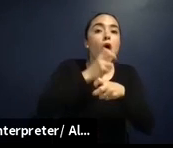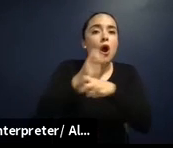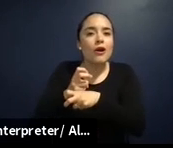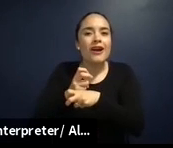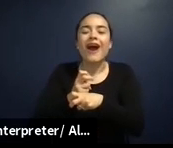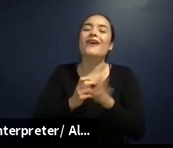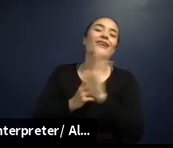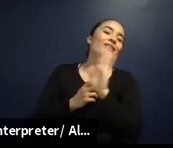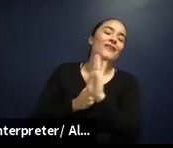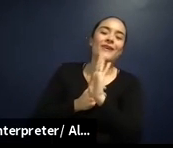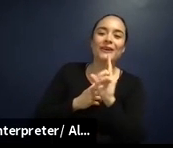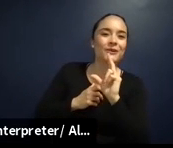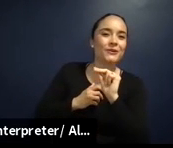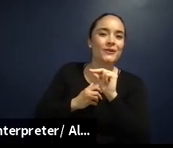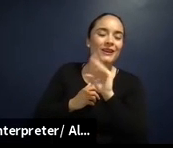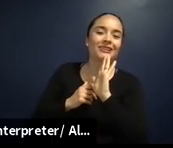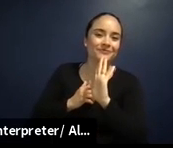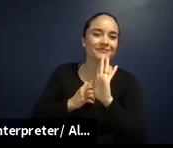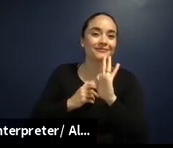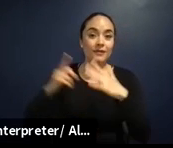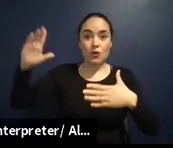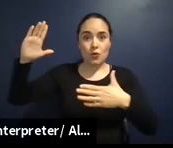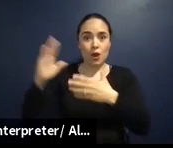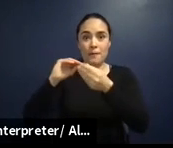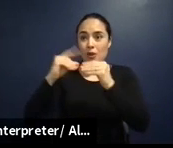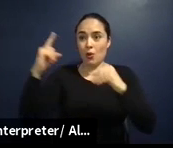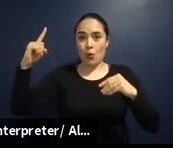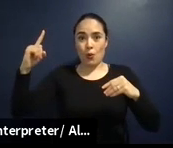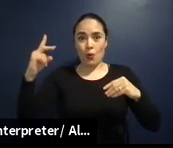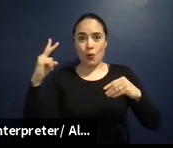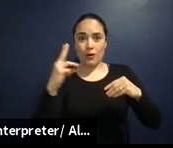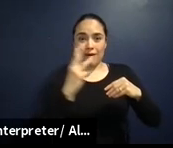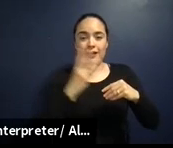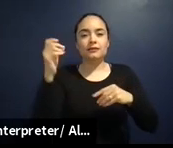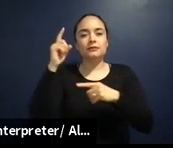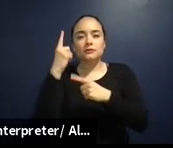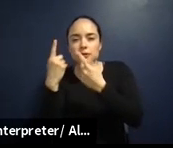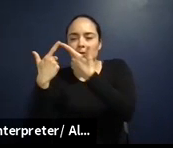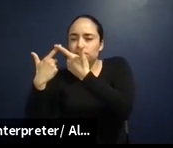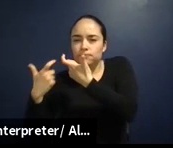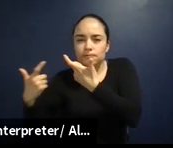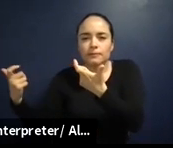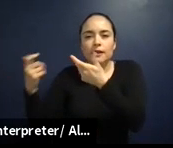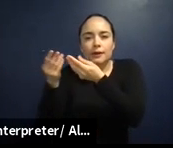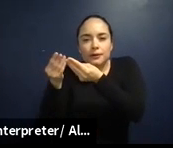and then diamonds are very, very hard, and that's 10, and sort of this scale of hardnesses, so